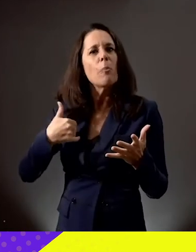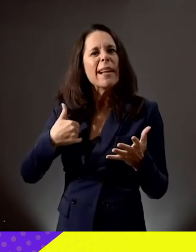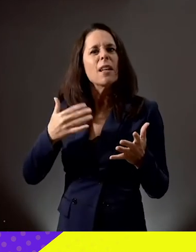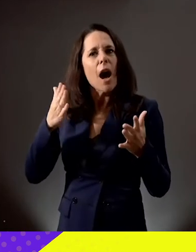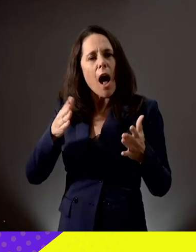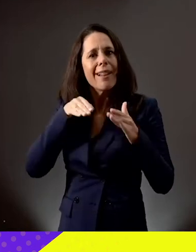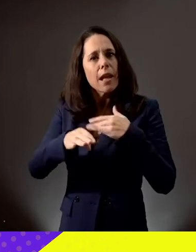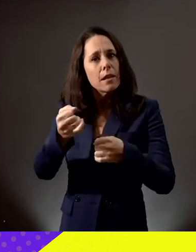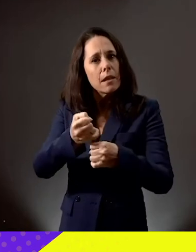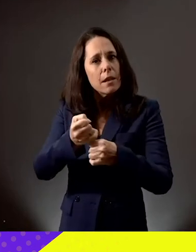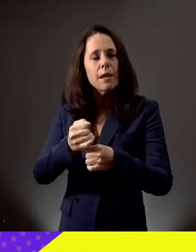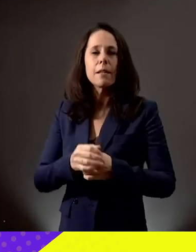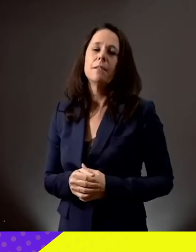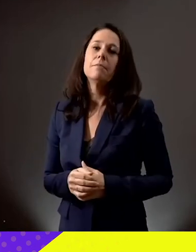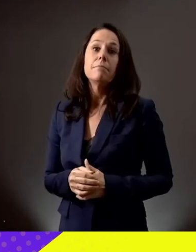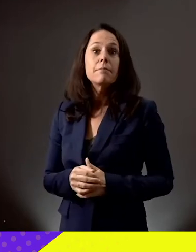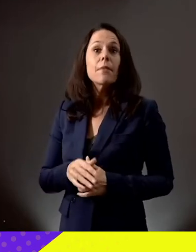Both, from within and outside of the company.